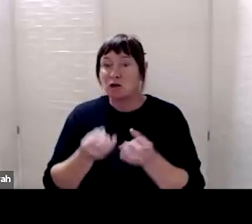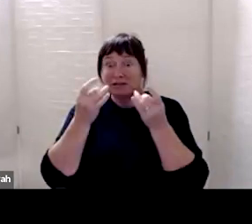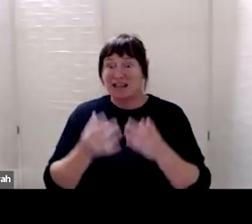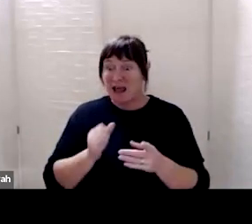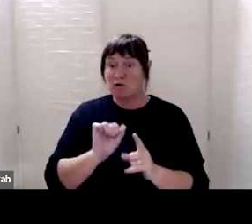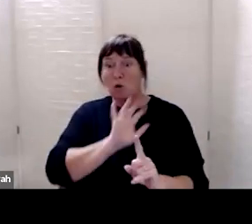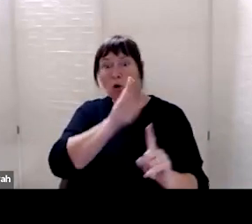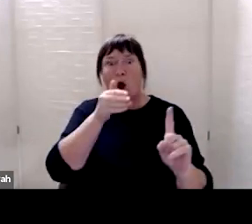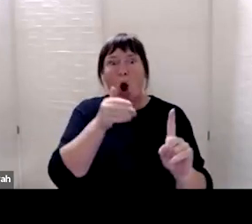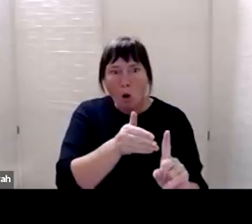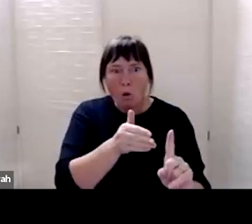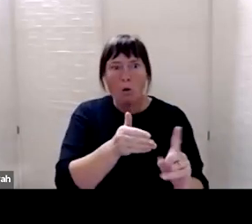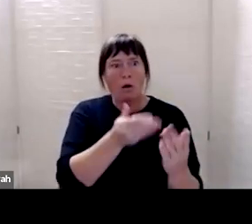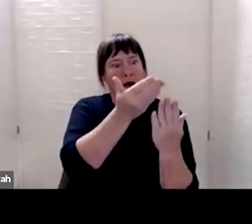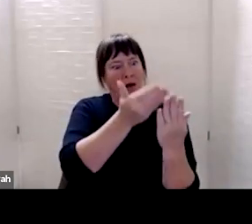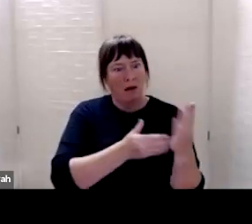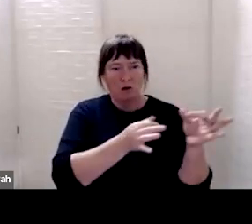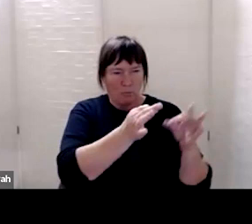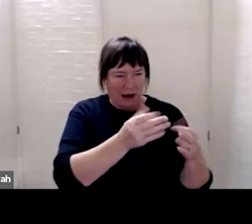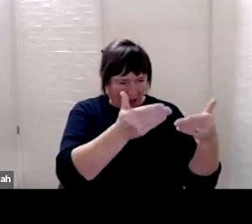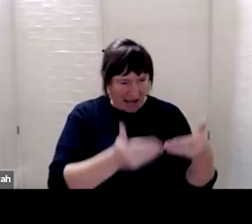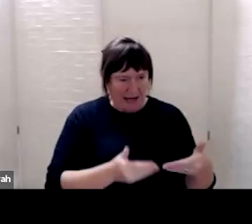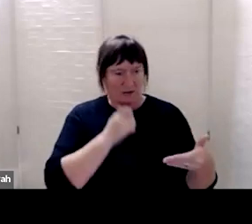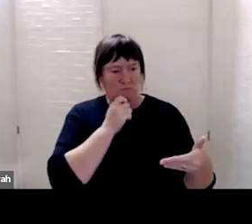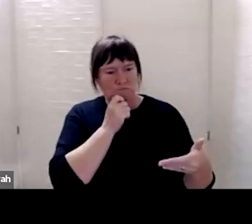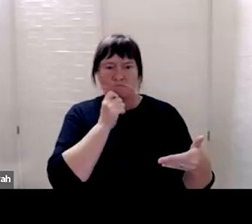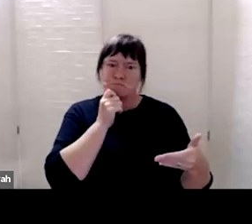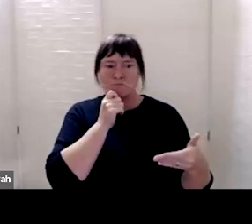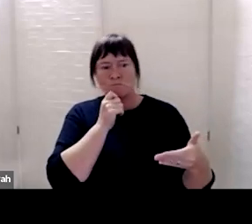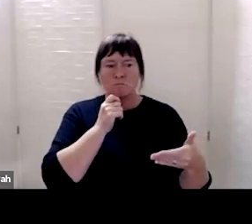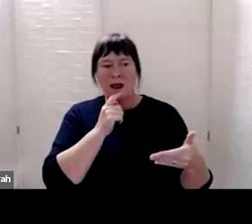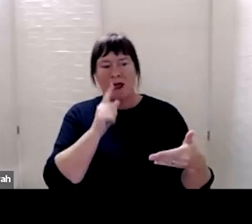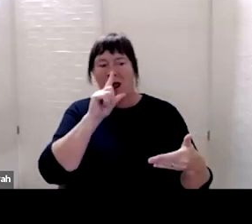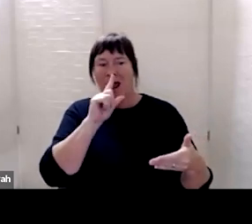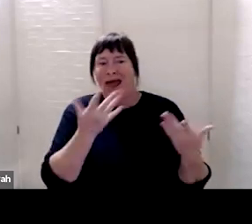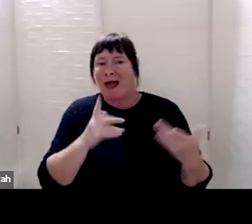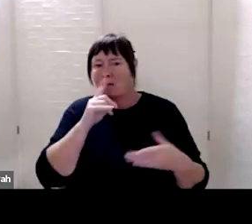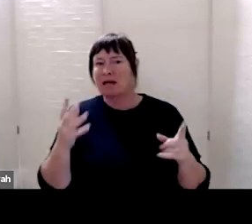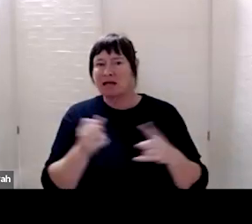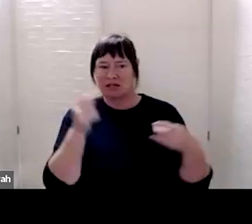being in the community. So I think that you can most definitely use yours, as a really great use of the individuals funding.